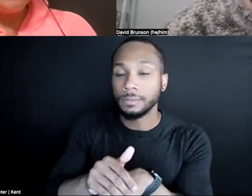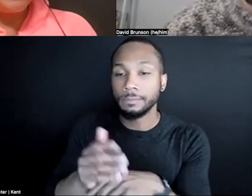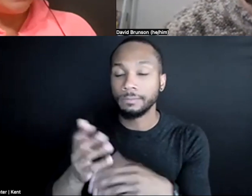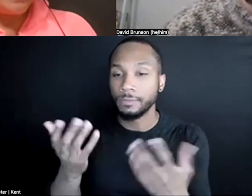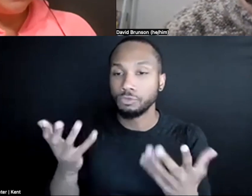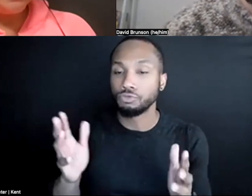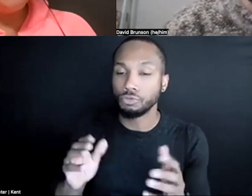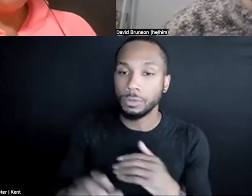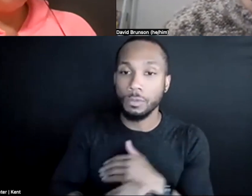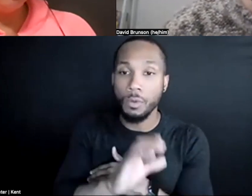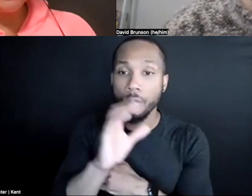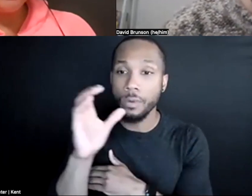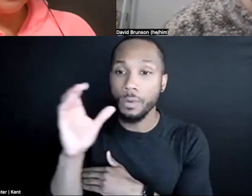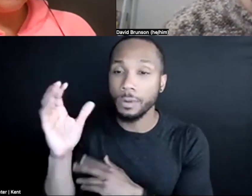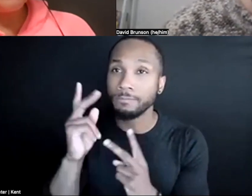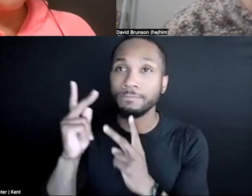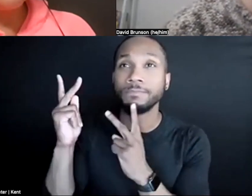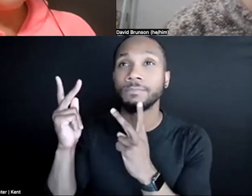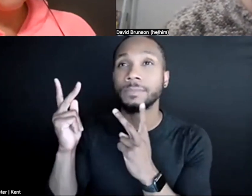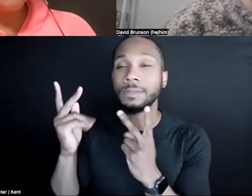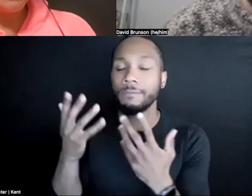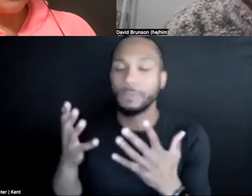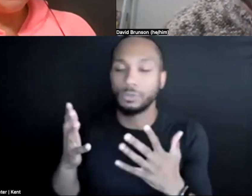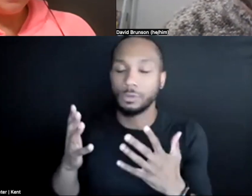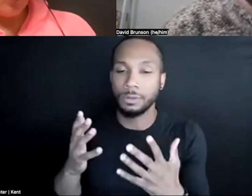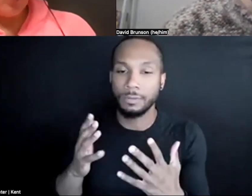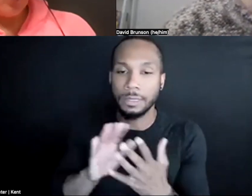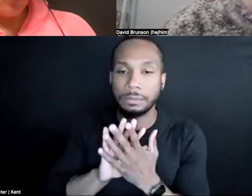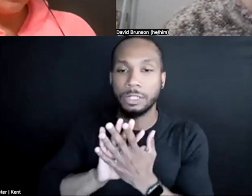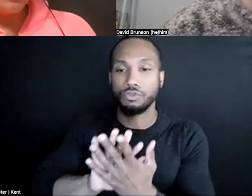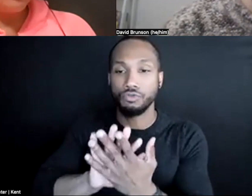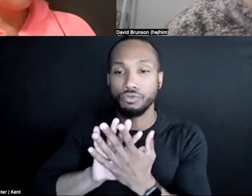que estalle en el temblor de las carnes